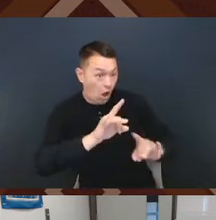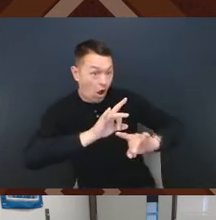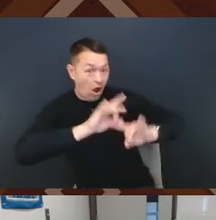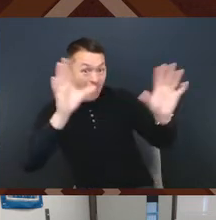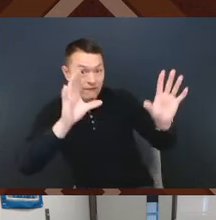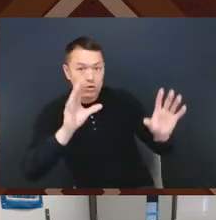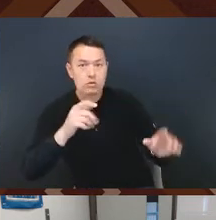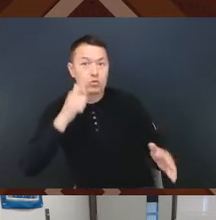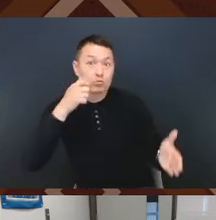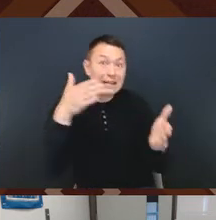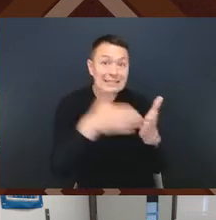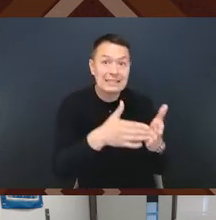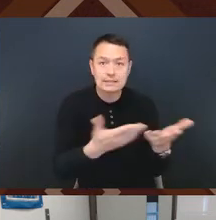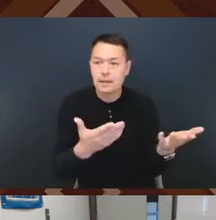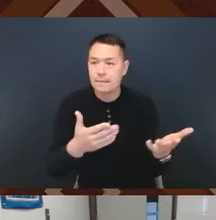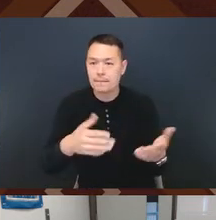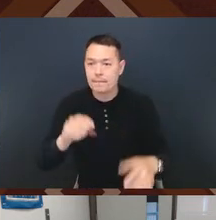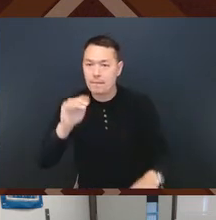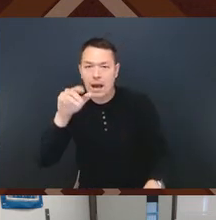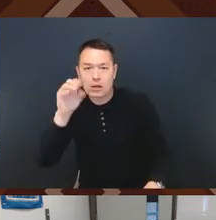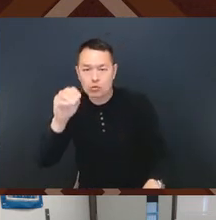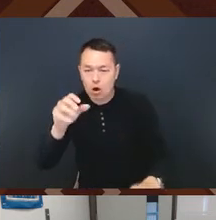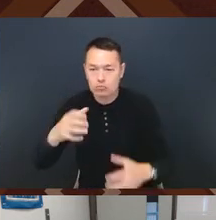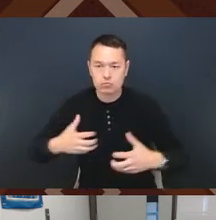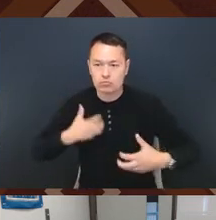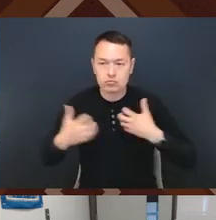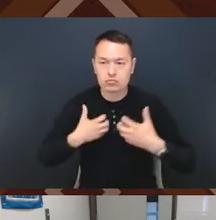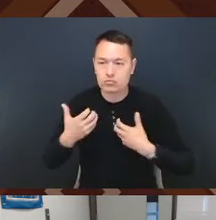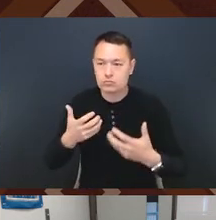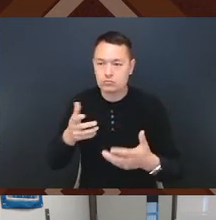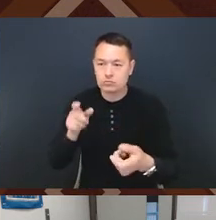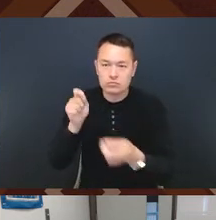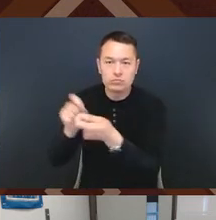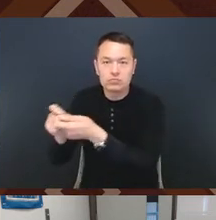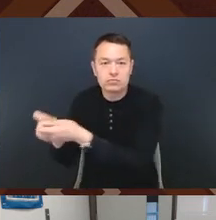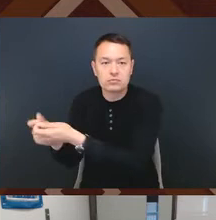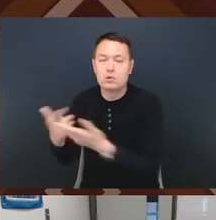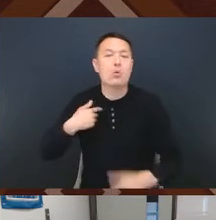when we see acts of micro-aggressions, we have to speak up. Right.